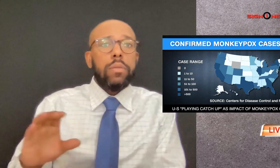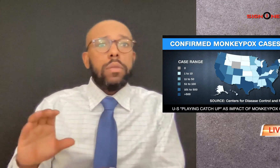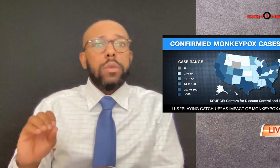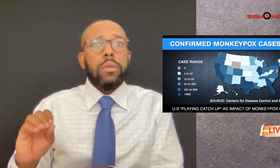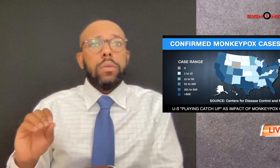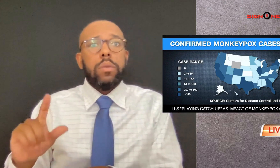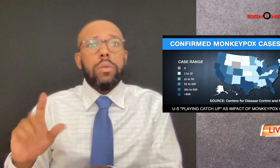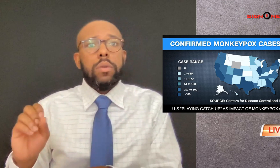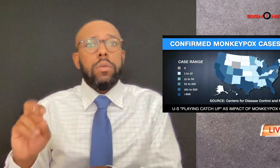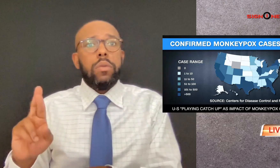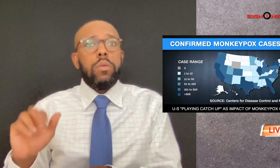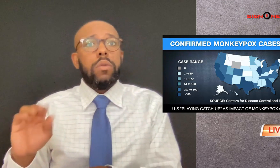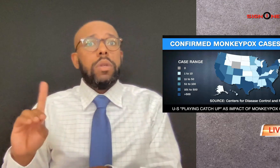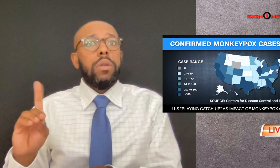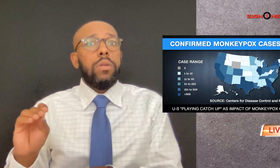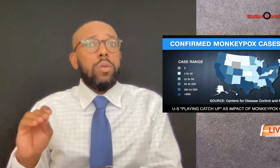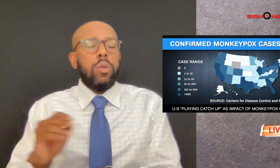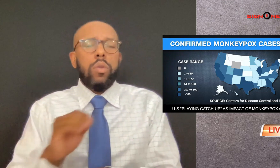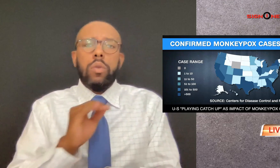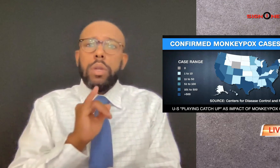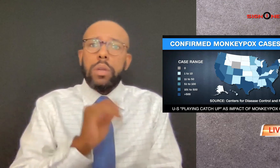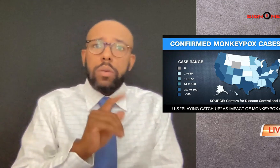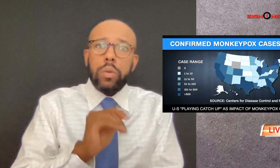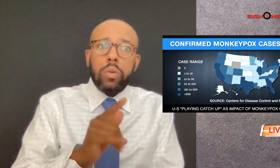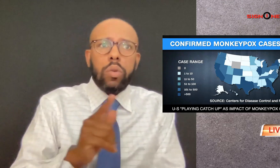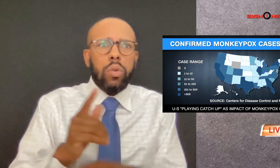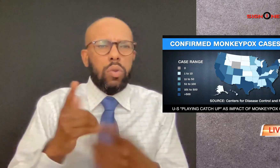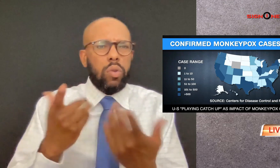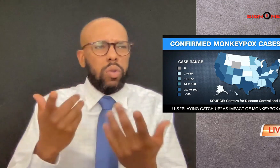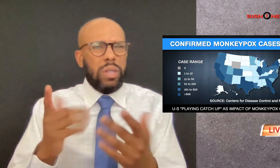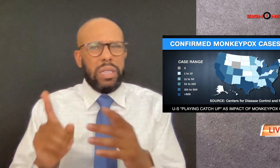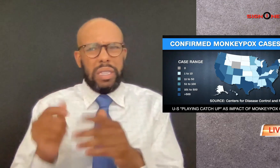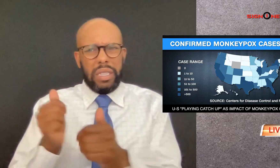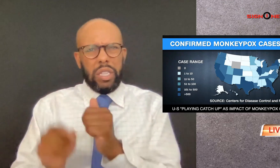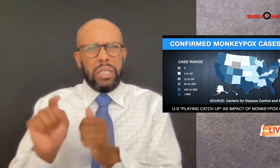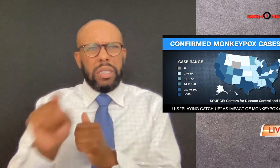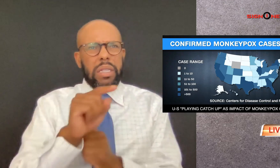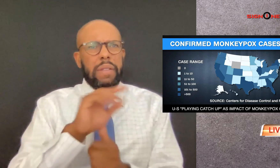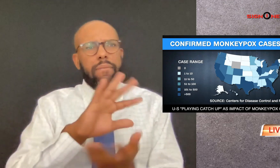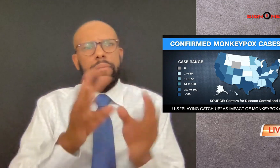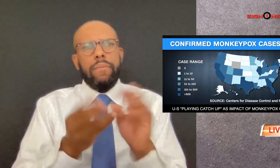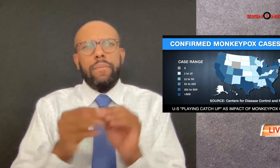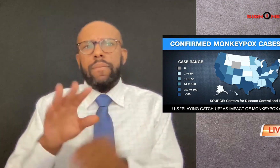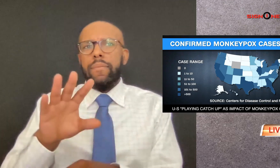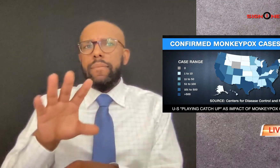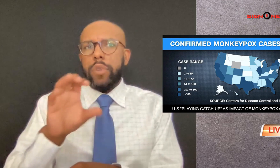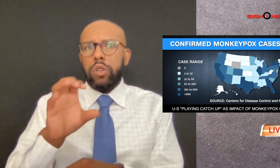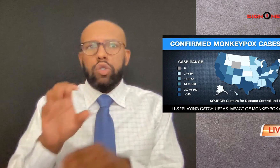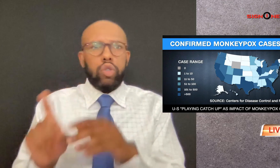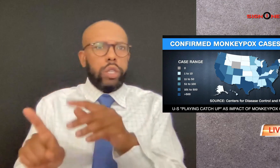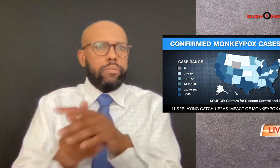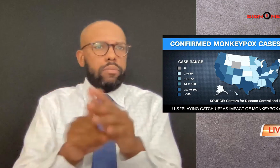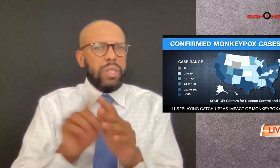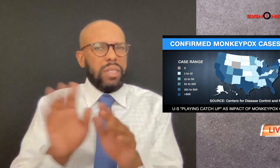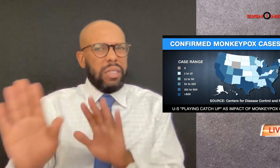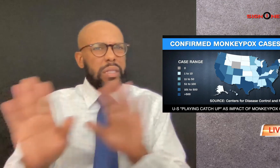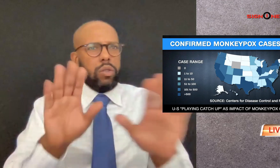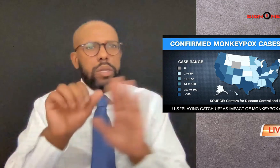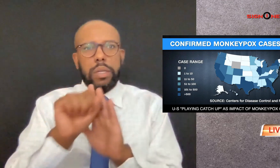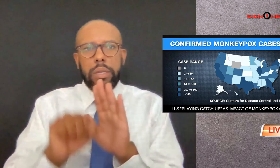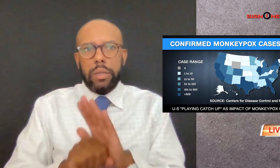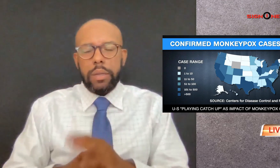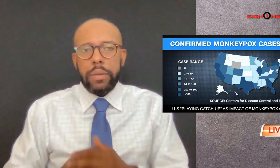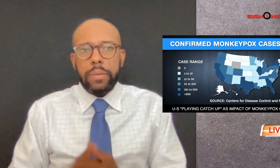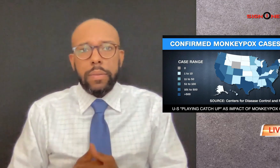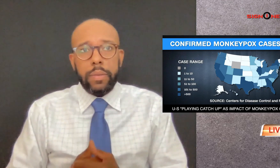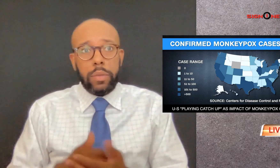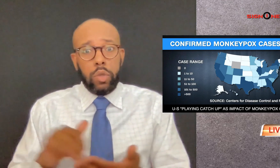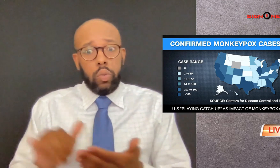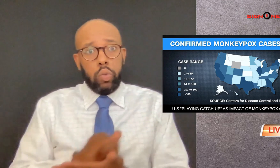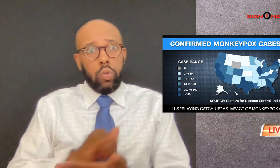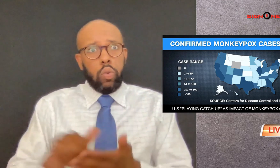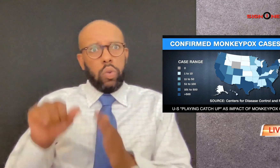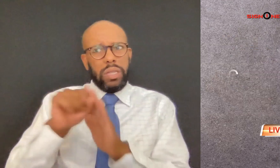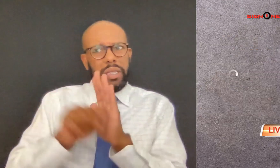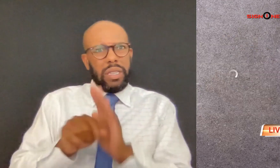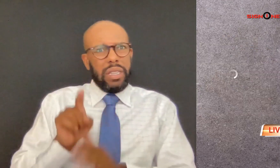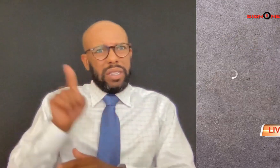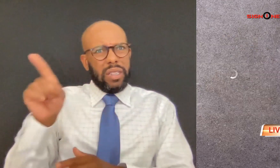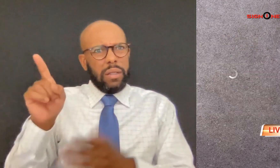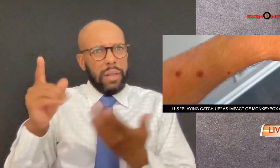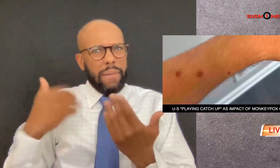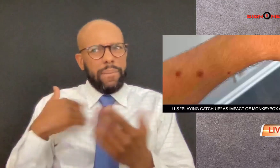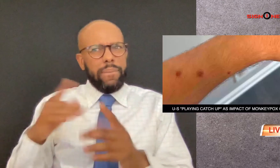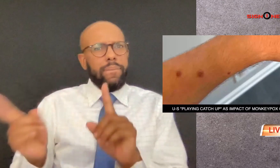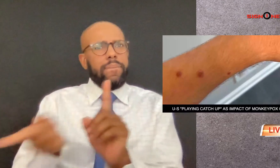of monkeypox California, Texas, Florida, Colorado, and Illinois have all reported over 500 cases